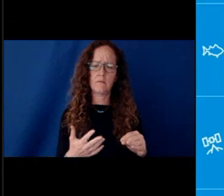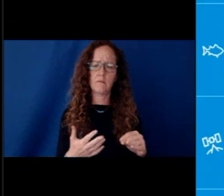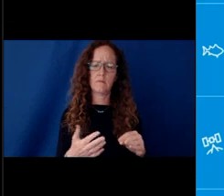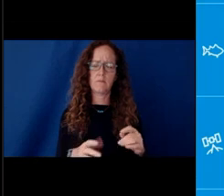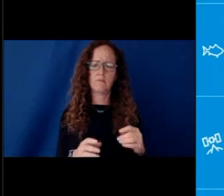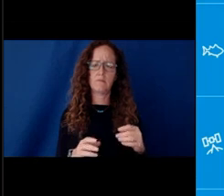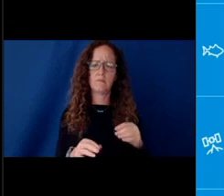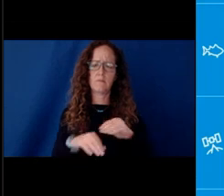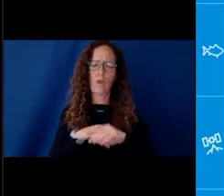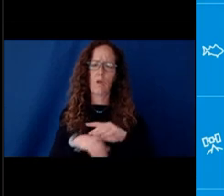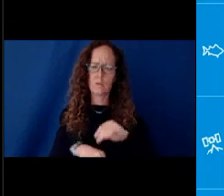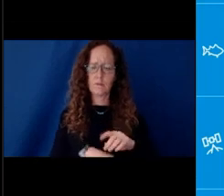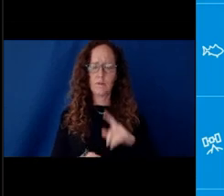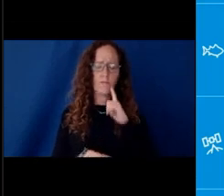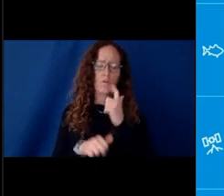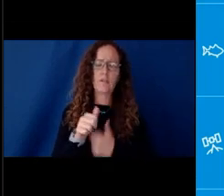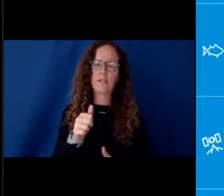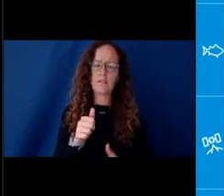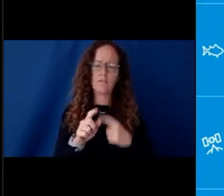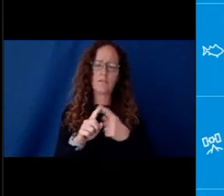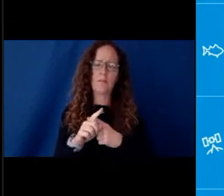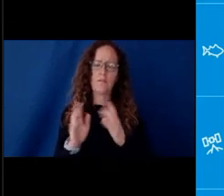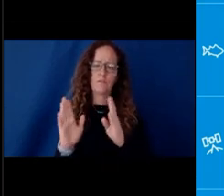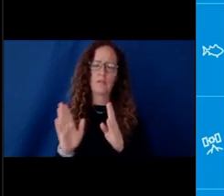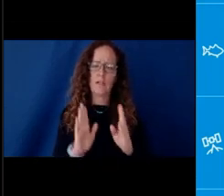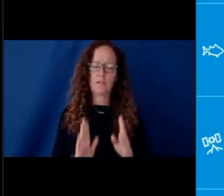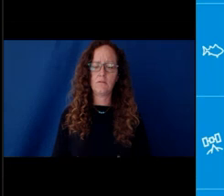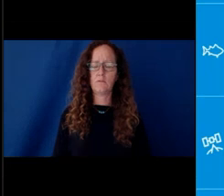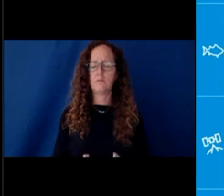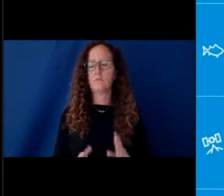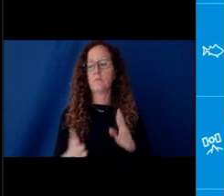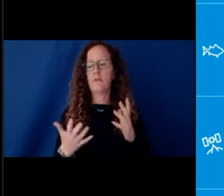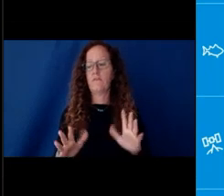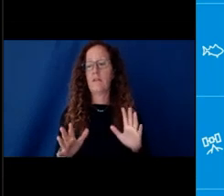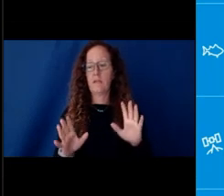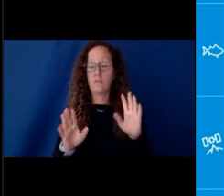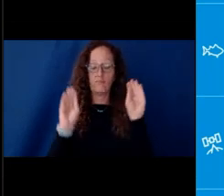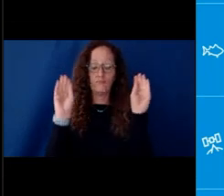And then, once we have this distribution of PHAD values for multiple locations,